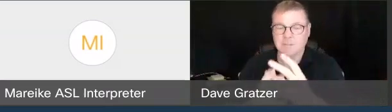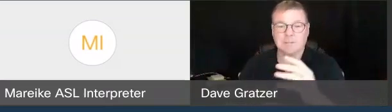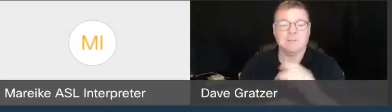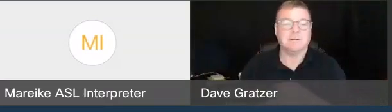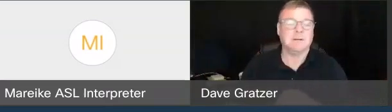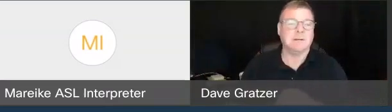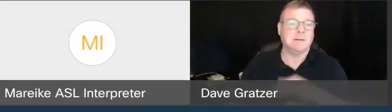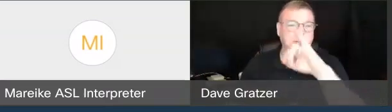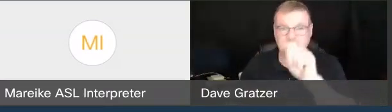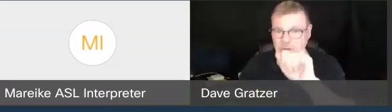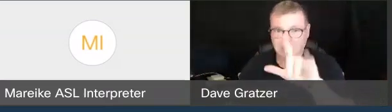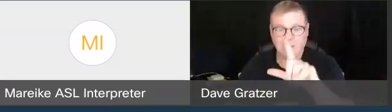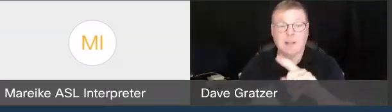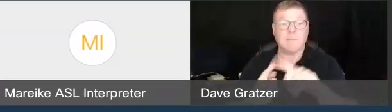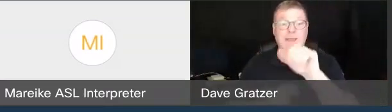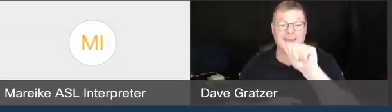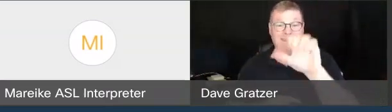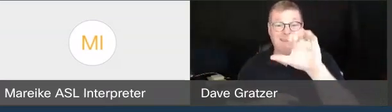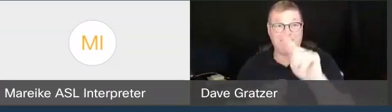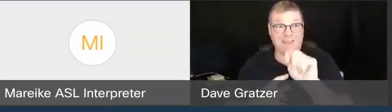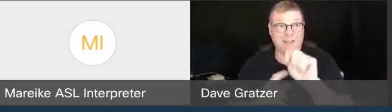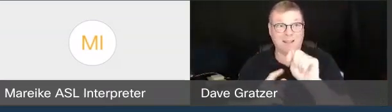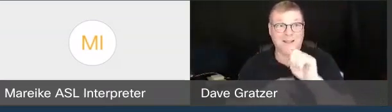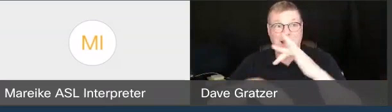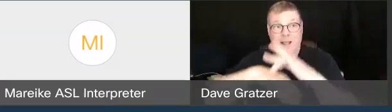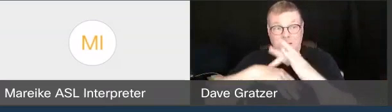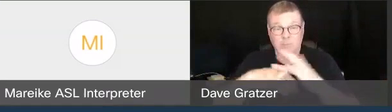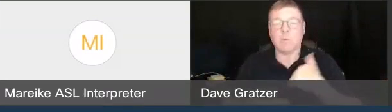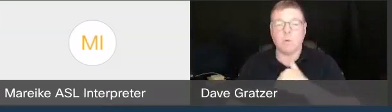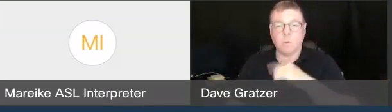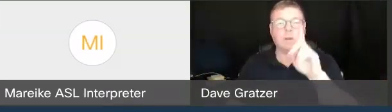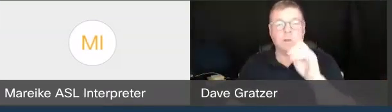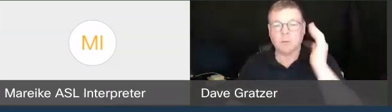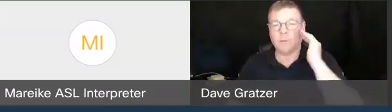The thing about ACT eligibility is we do know that ACT is most effective and